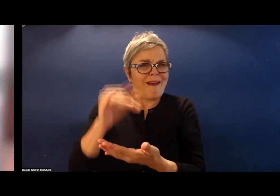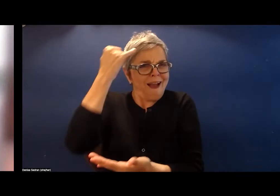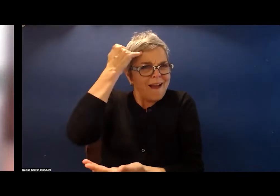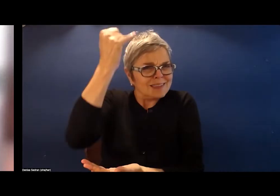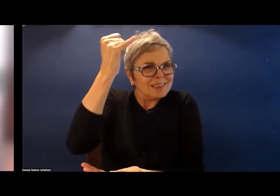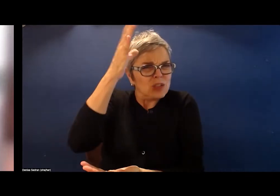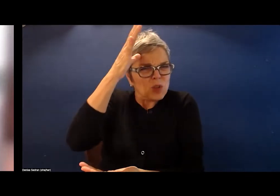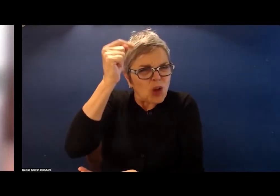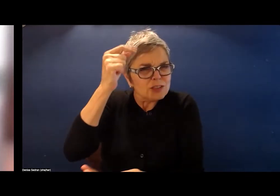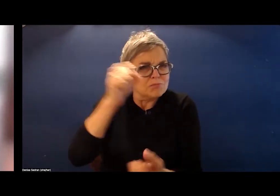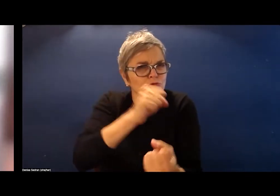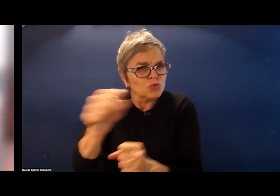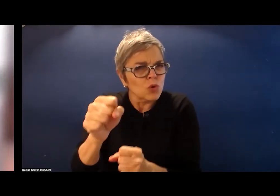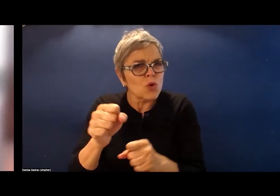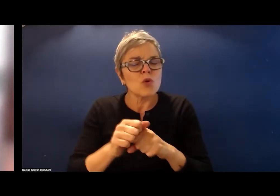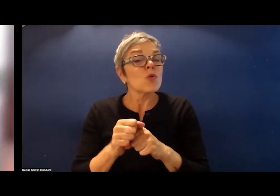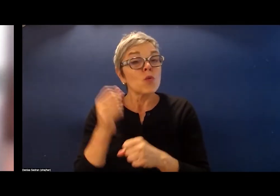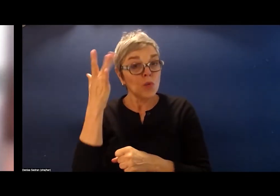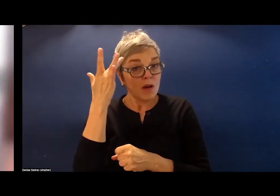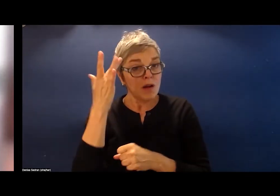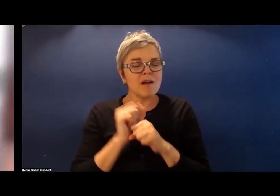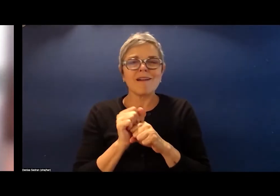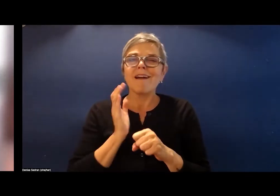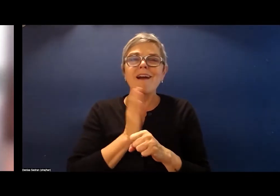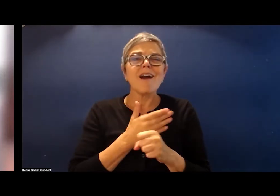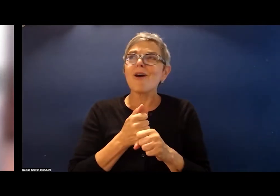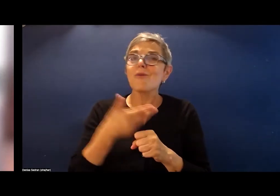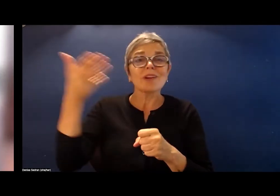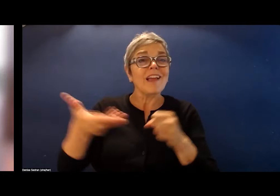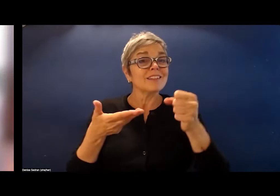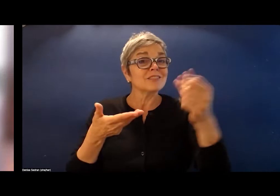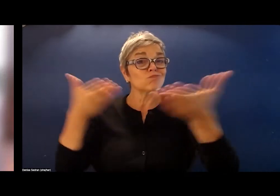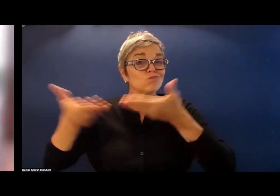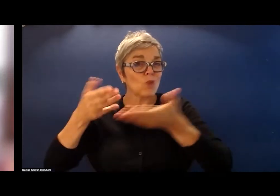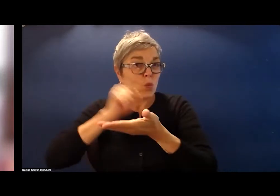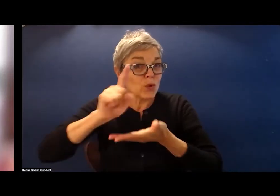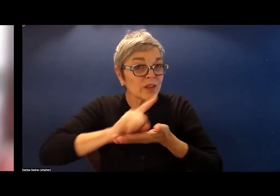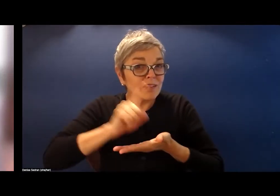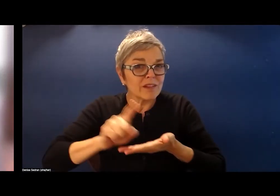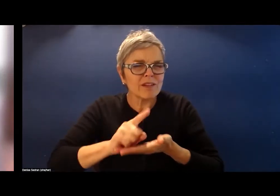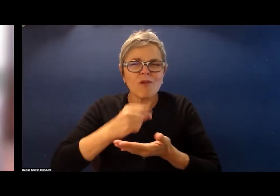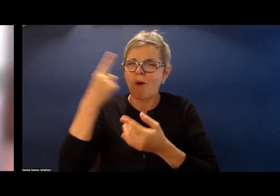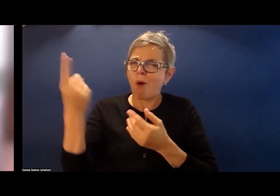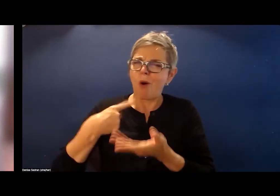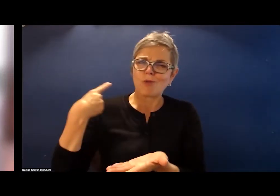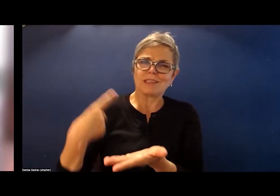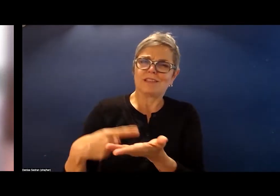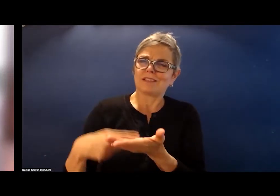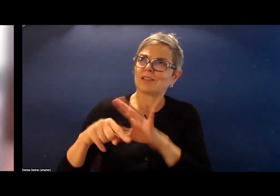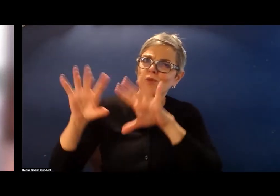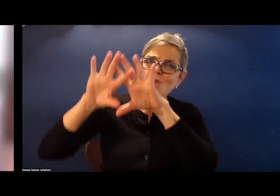because our weekly guests were always talking about the larger world and a larger experience and connecting